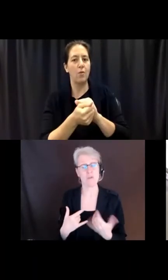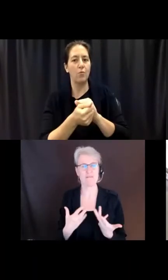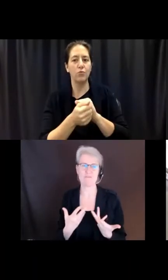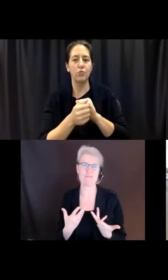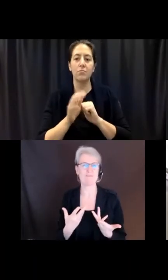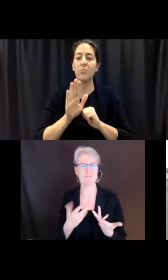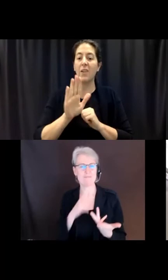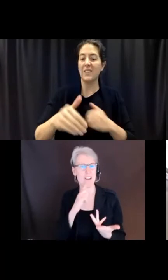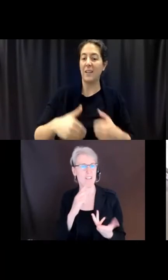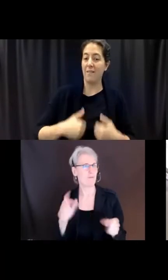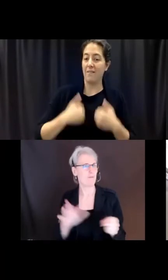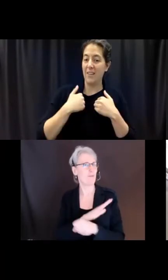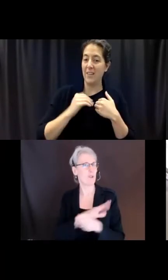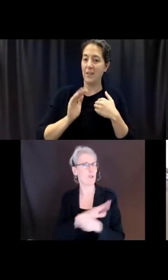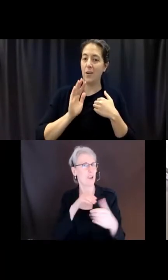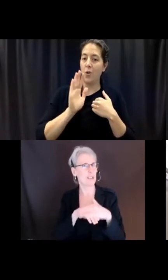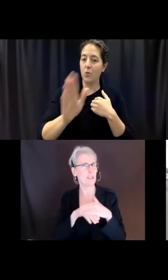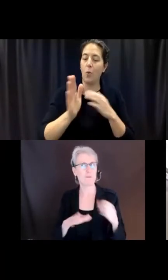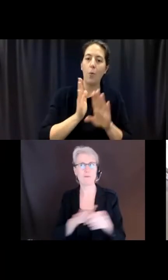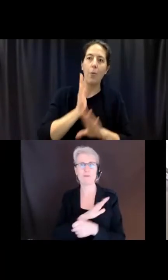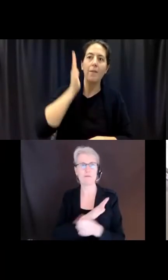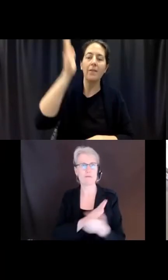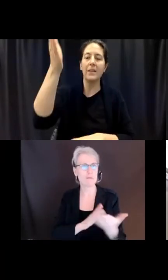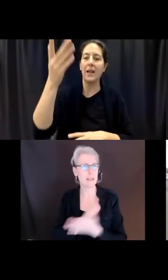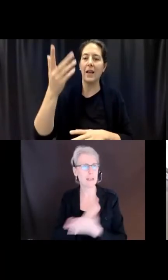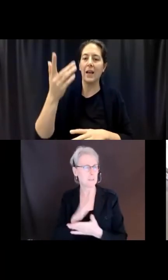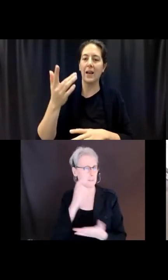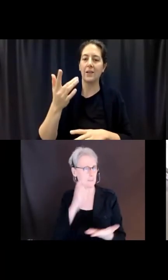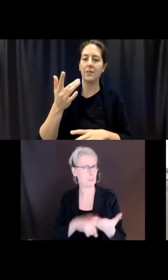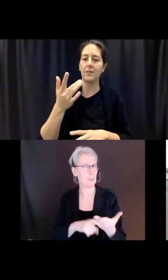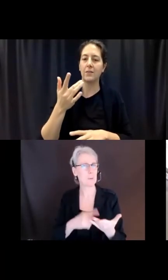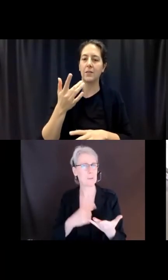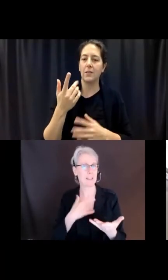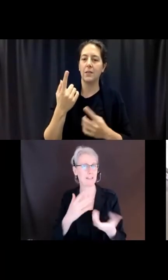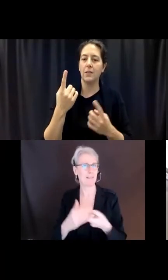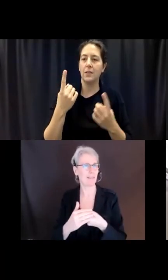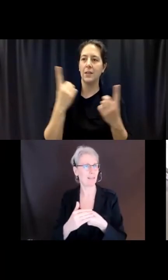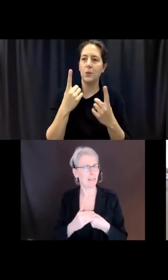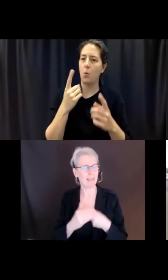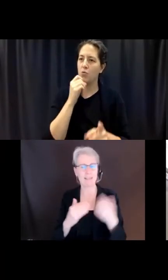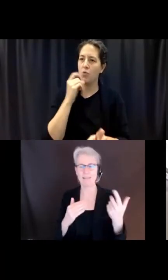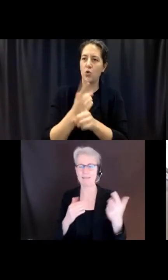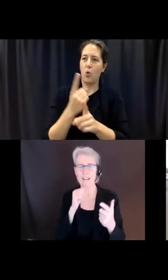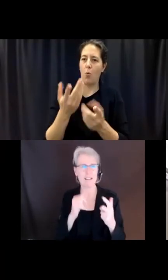IN THE FUTURE IN YOUR LIFE, IF THERE IS SOMETHING MISSING IN YOUR LIFE IN YOUR NEAR FUTURE?